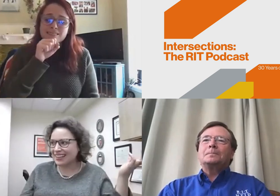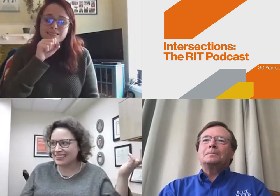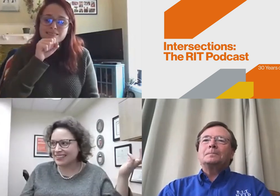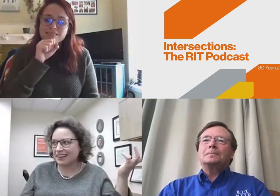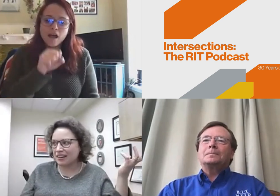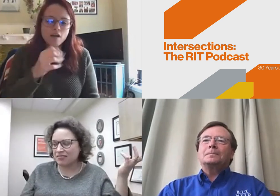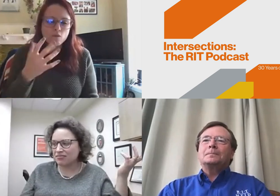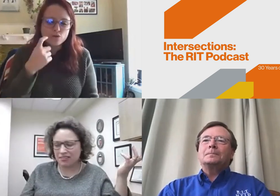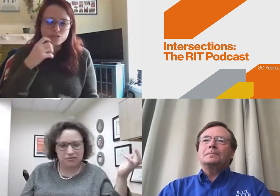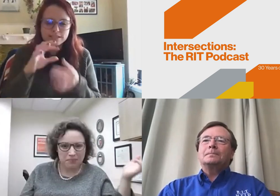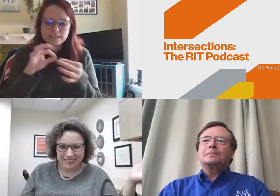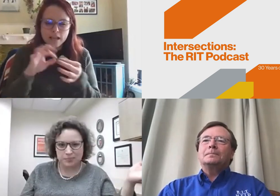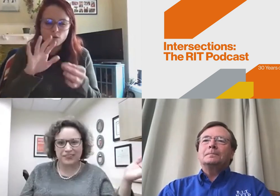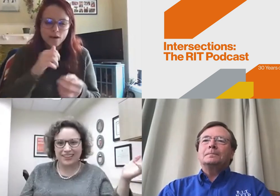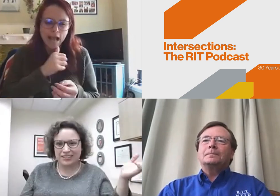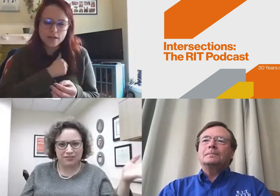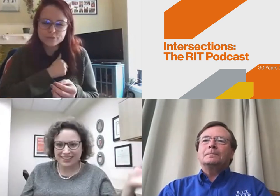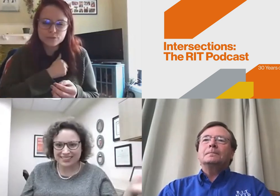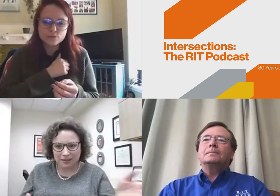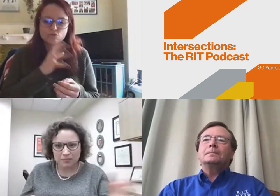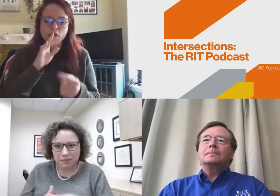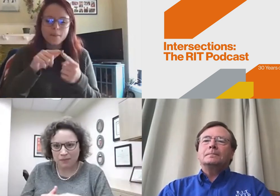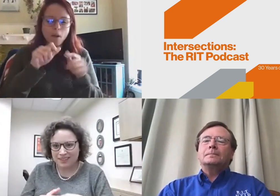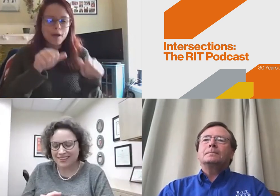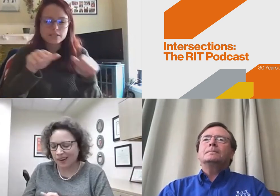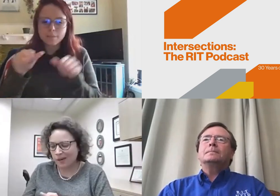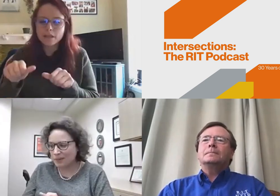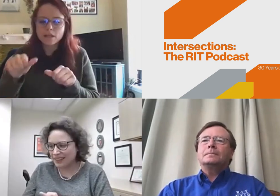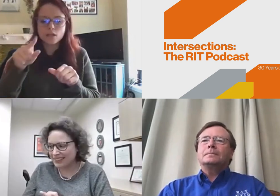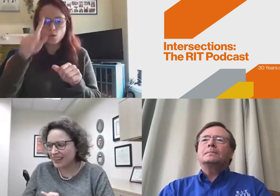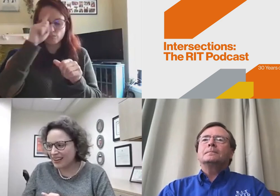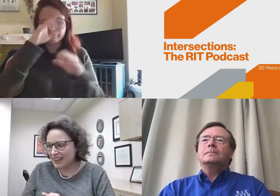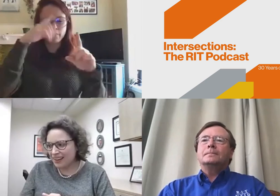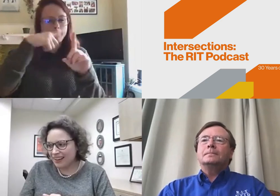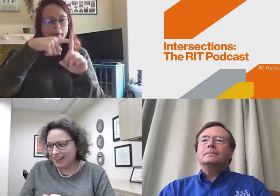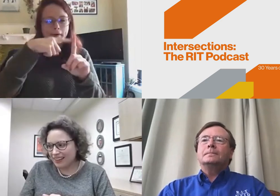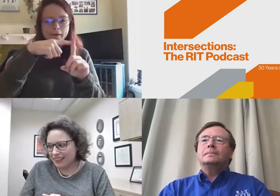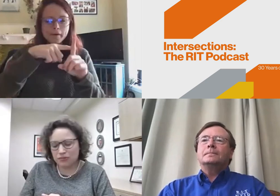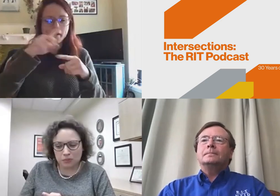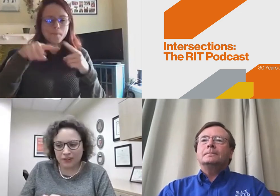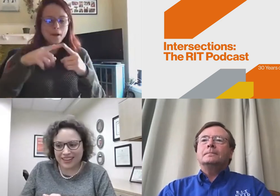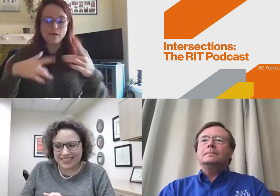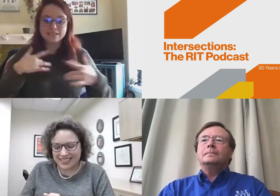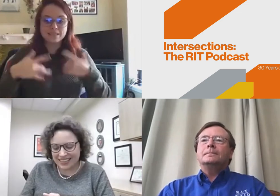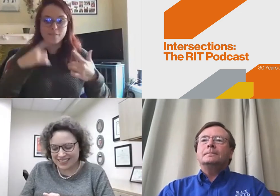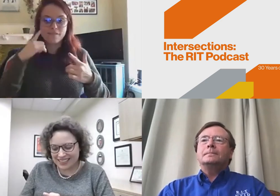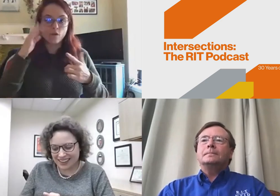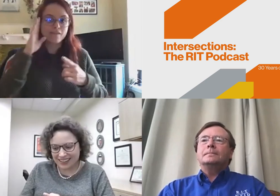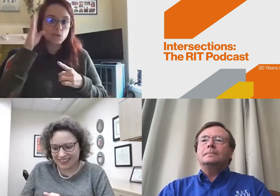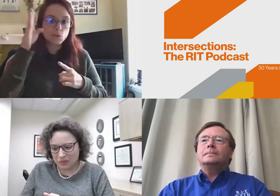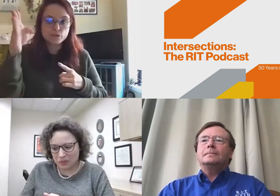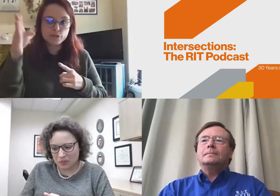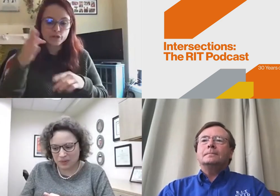This idea of possibility and sort of excitement of what's to come because, from where I sit,